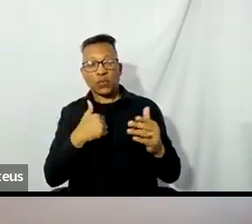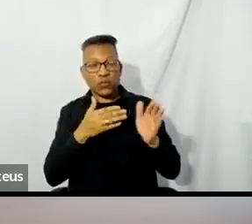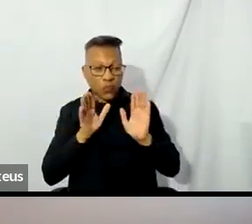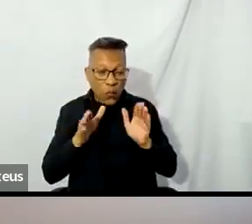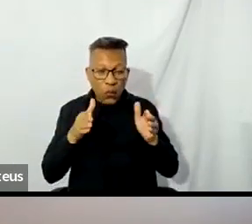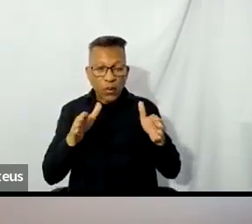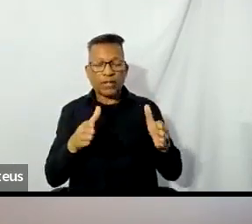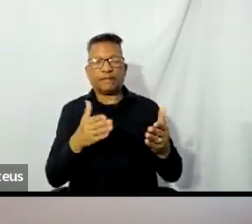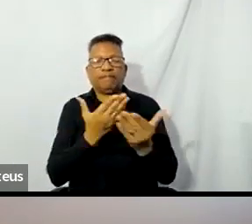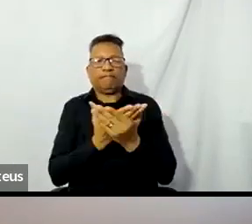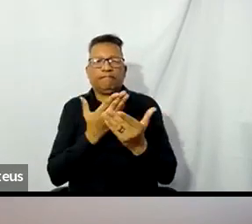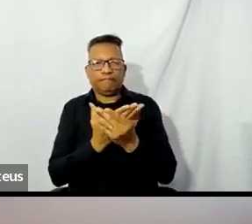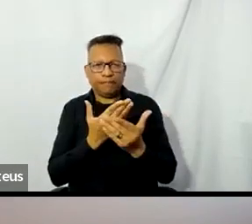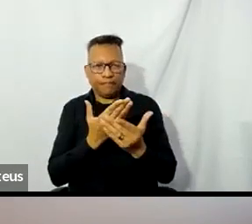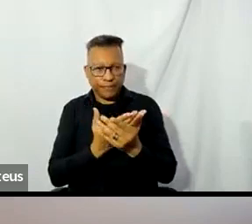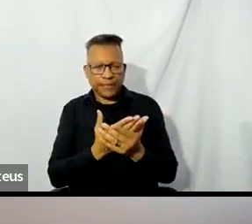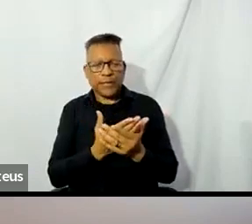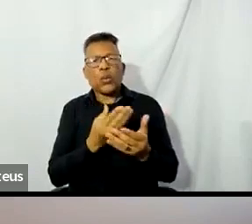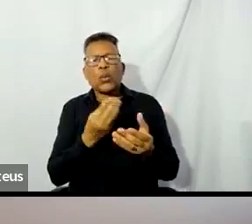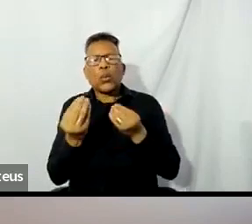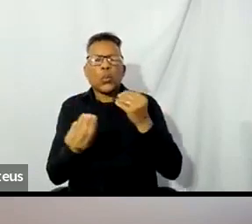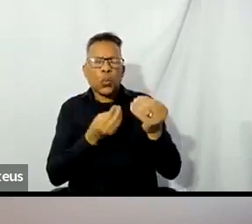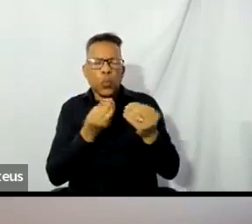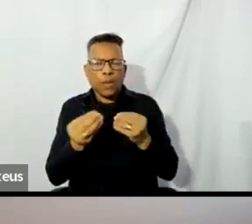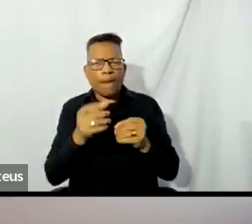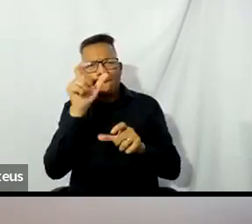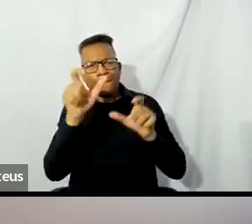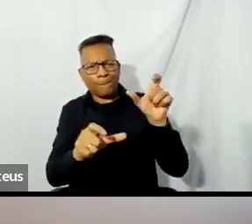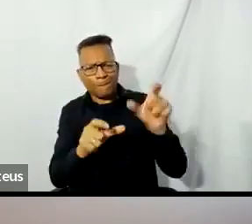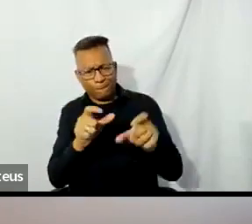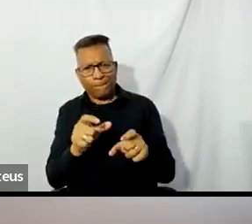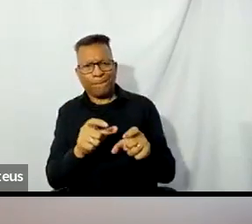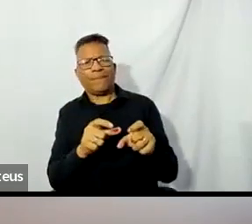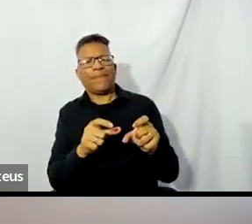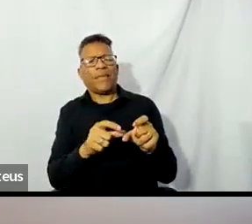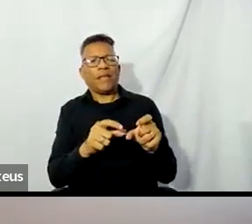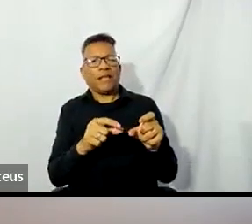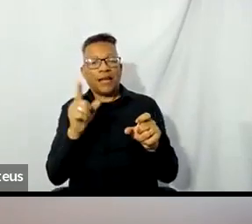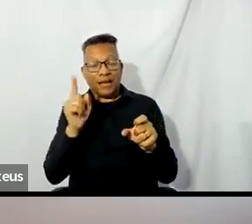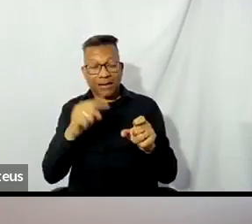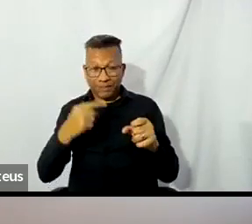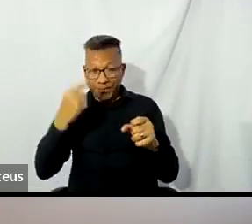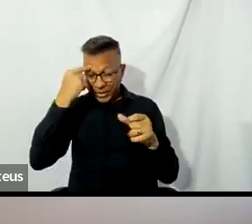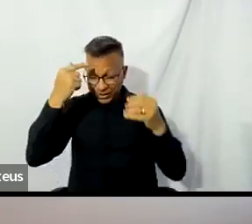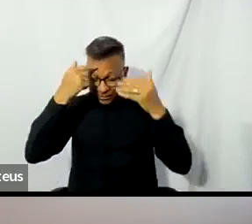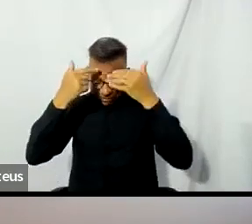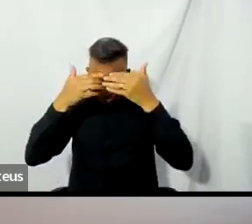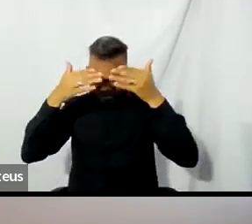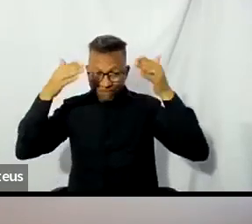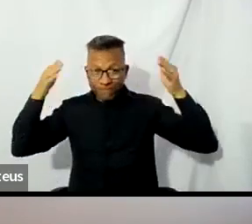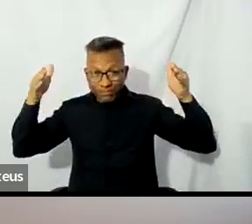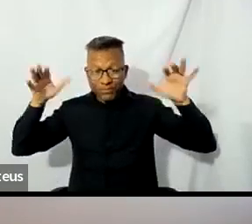tail